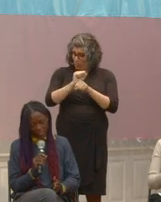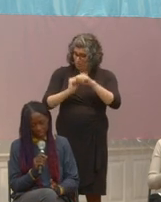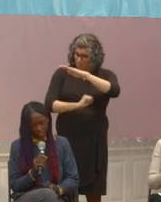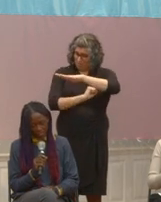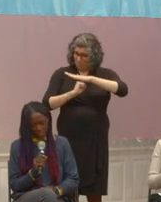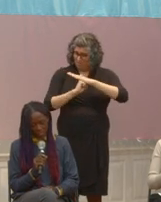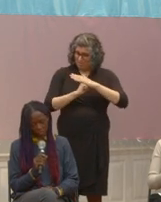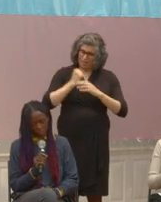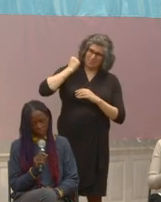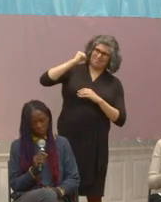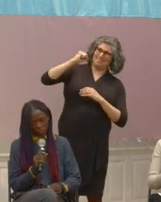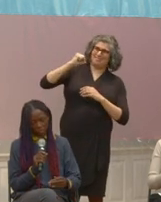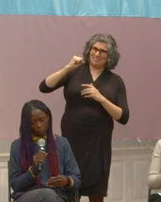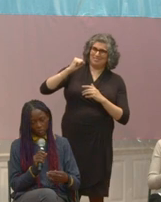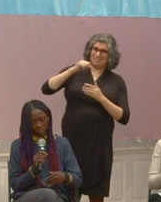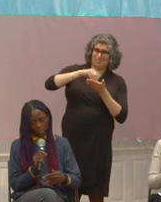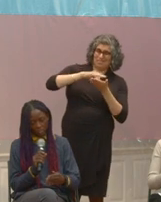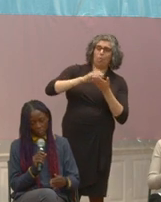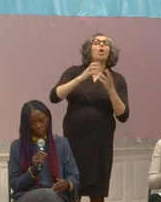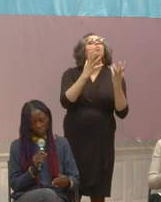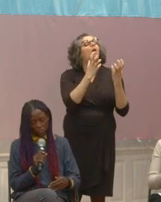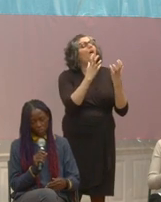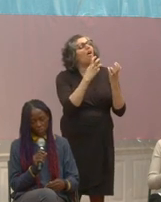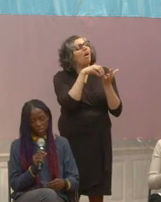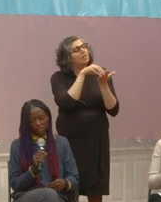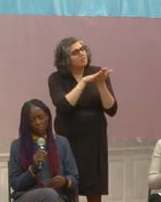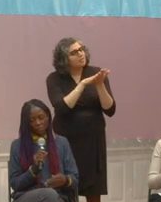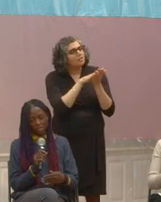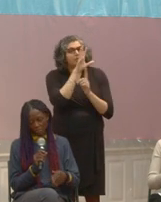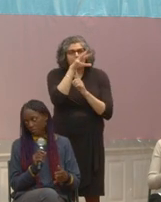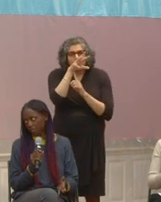documentation or really wanted documentation to be a third